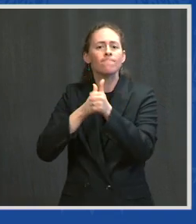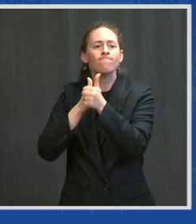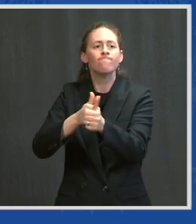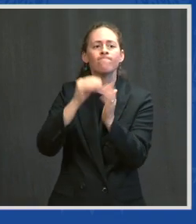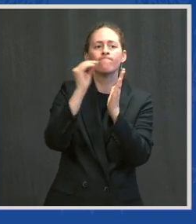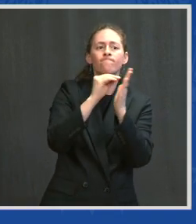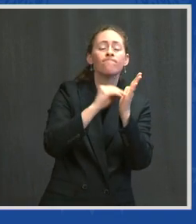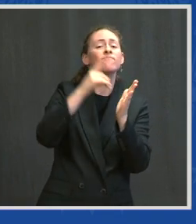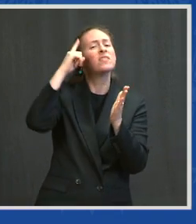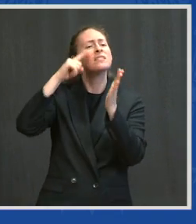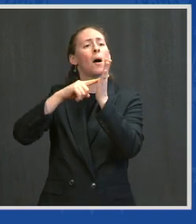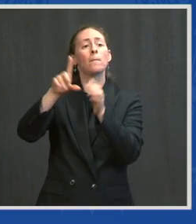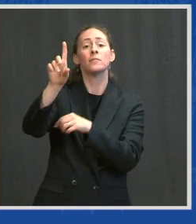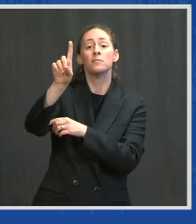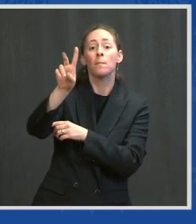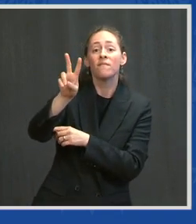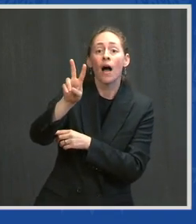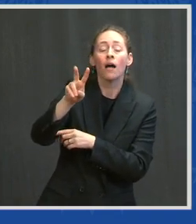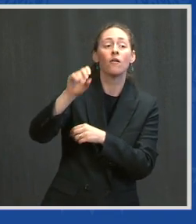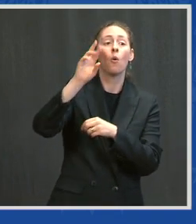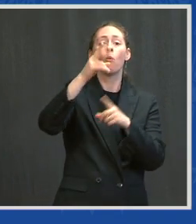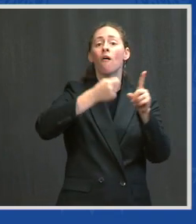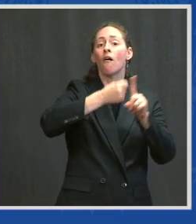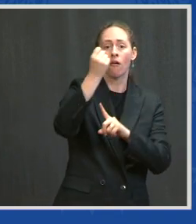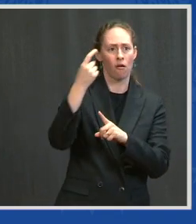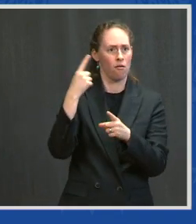And there are still too many loopholes in that system.